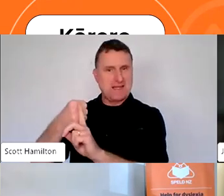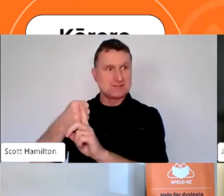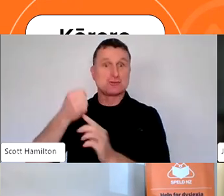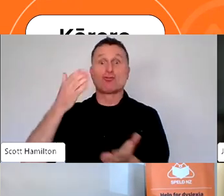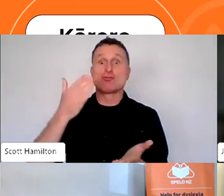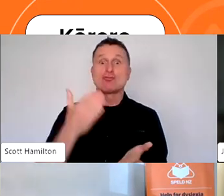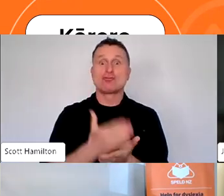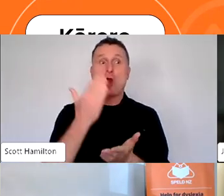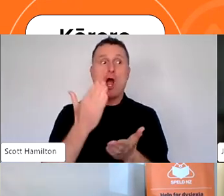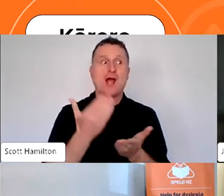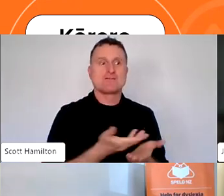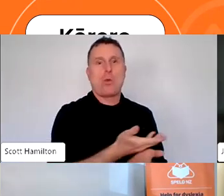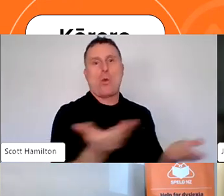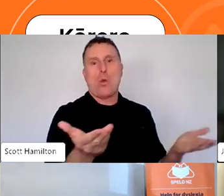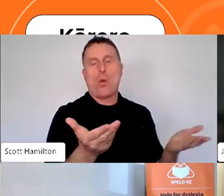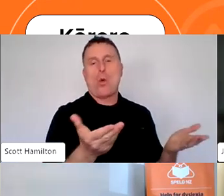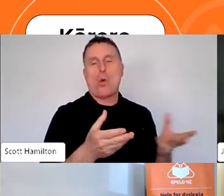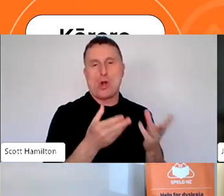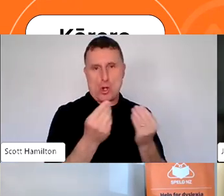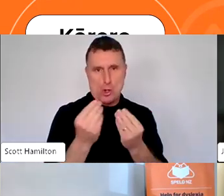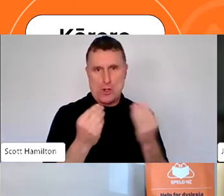and truly believe that diversity is a strength not a problem to